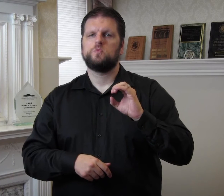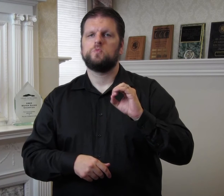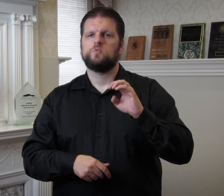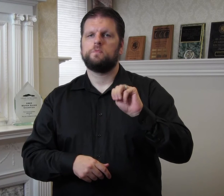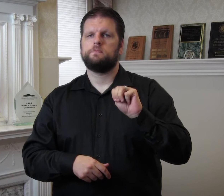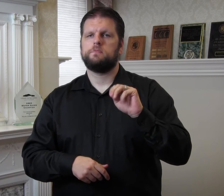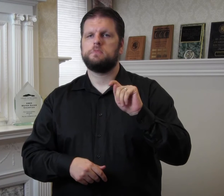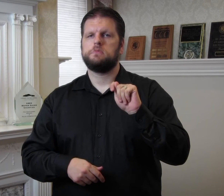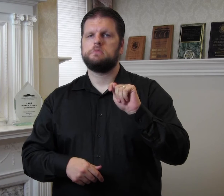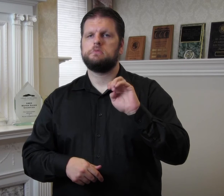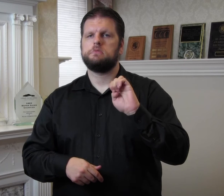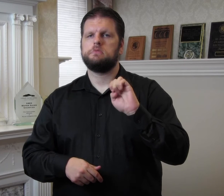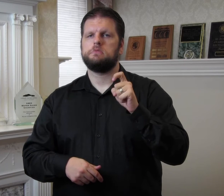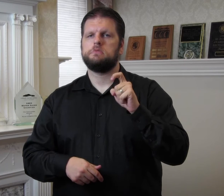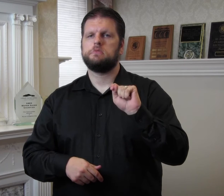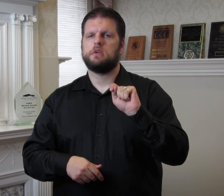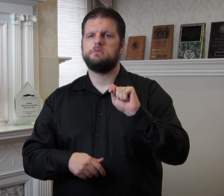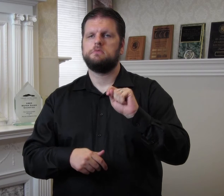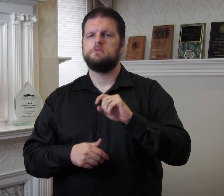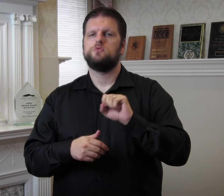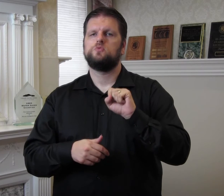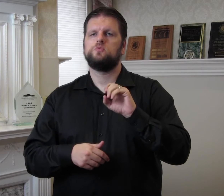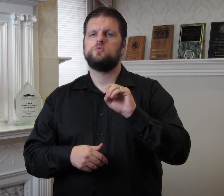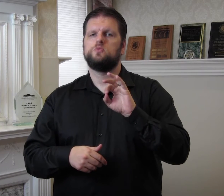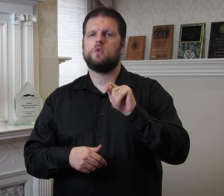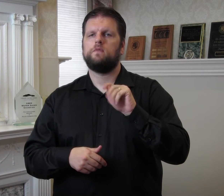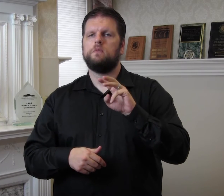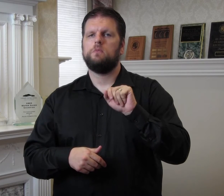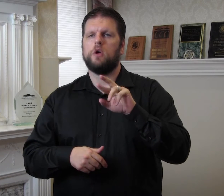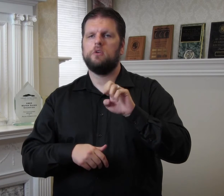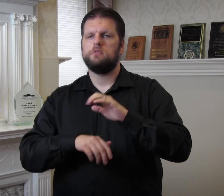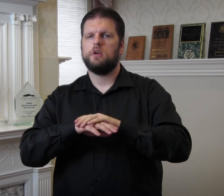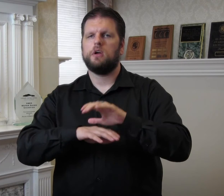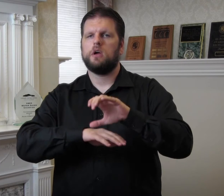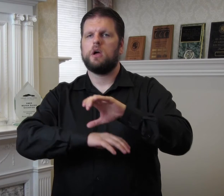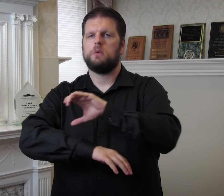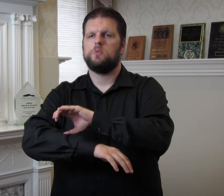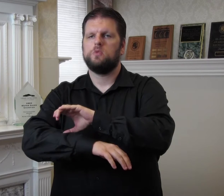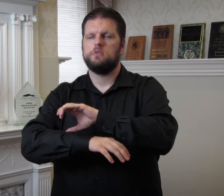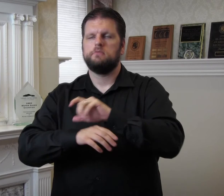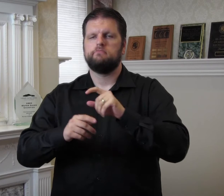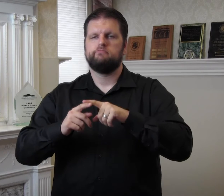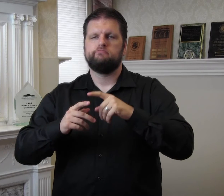It's a software on my computer,